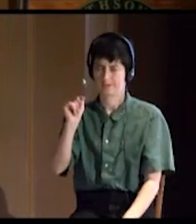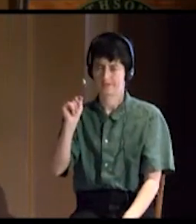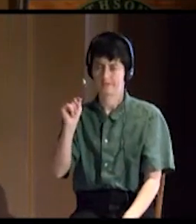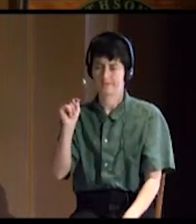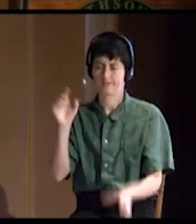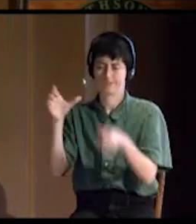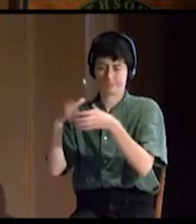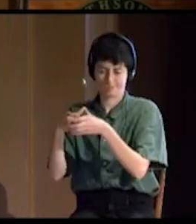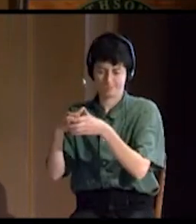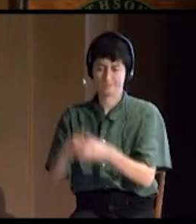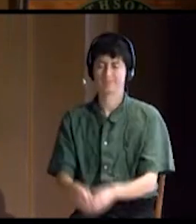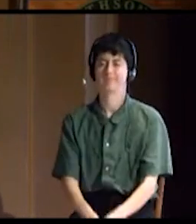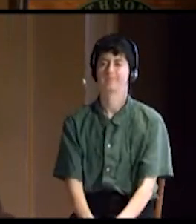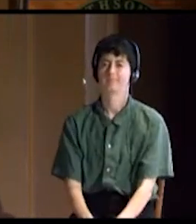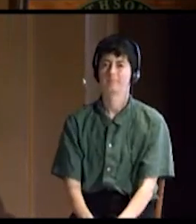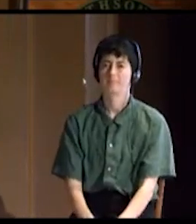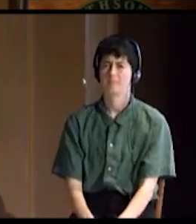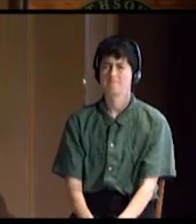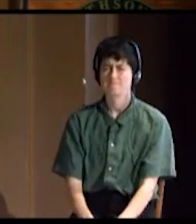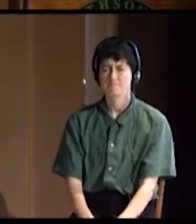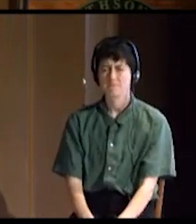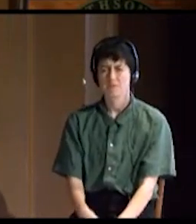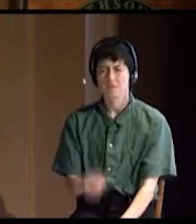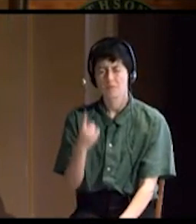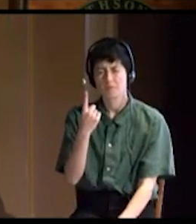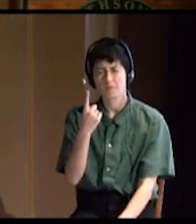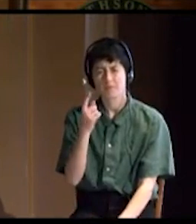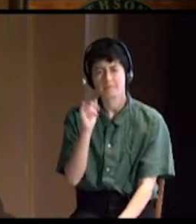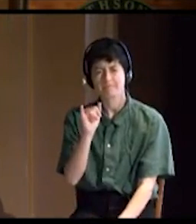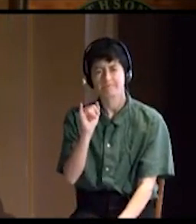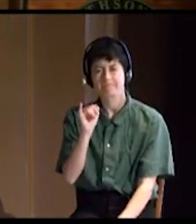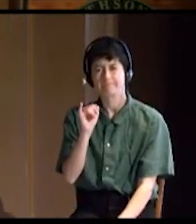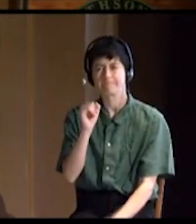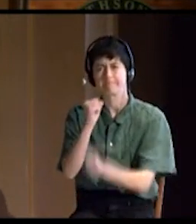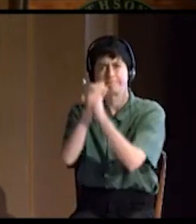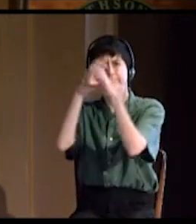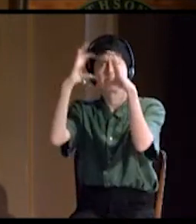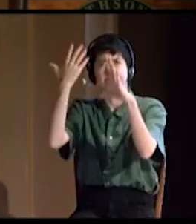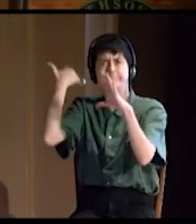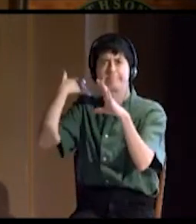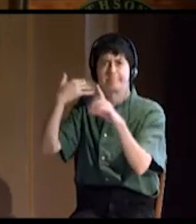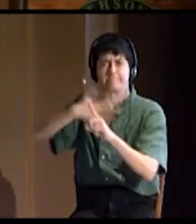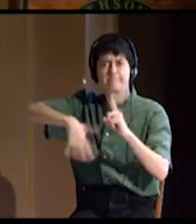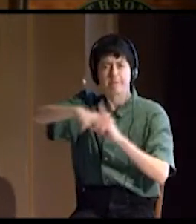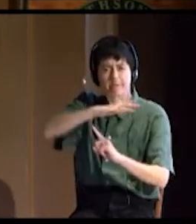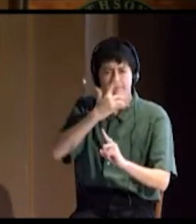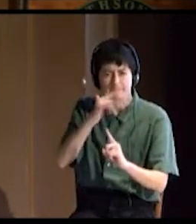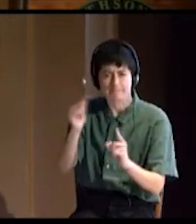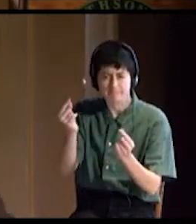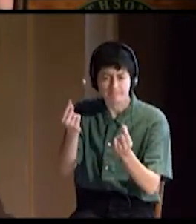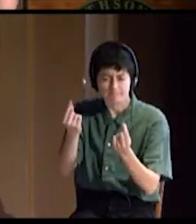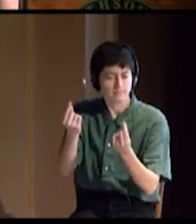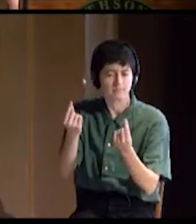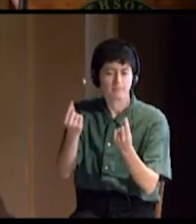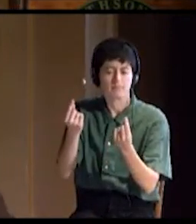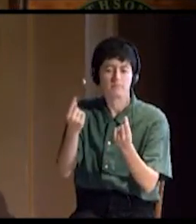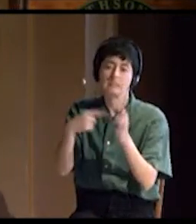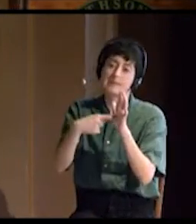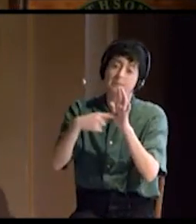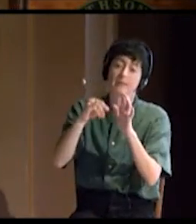is what did the environment look like in the past? For instance, if we focus on that time period between about 50 to 60 million years ago